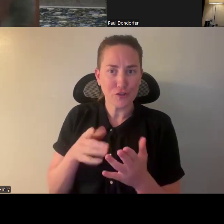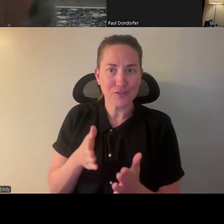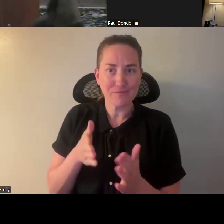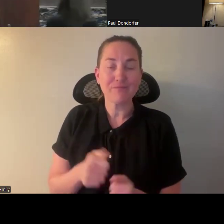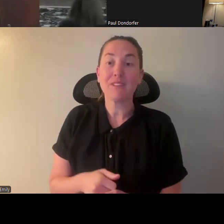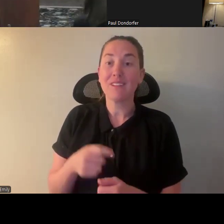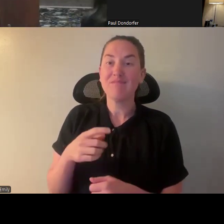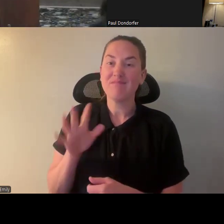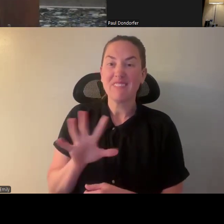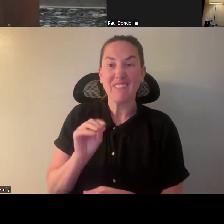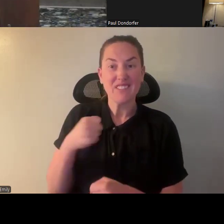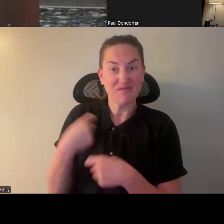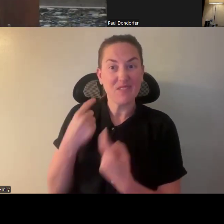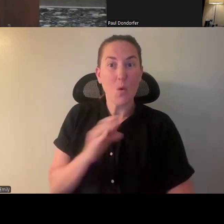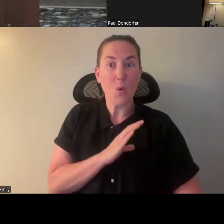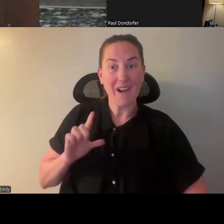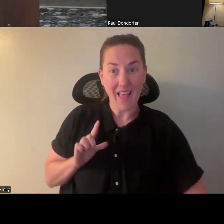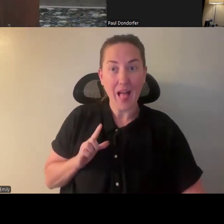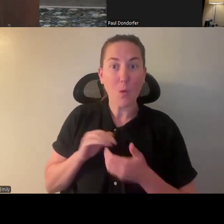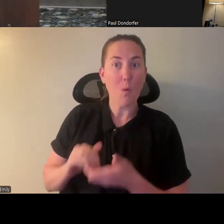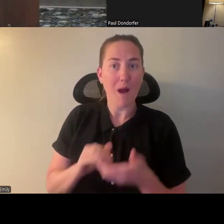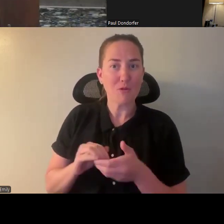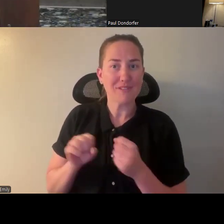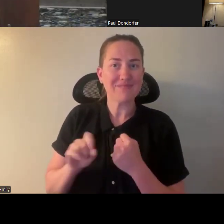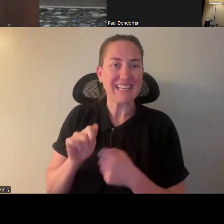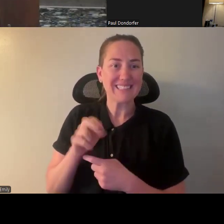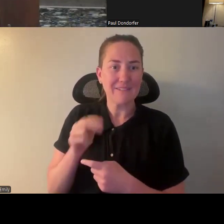the Cornell Cooperative Extension of Monroe County's Master Gardener Program has been